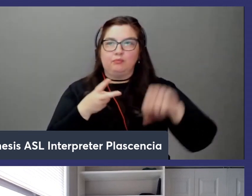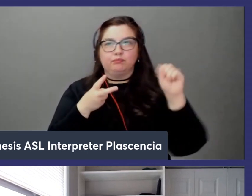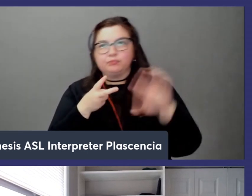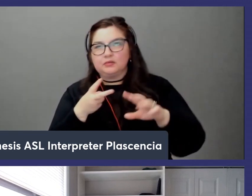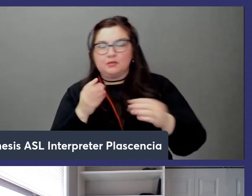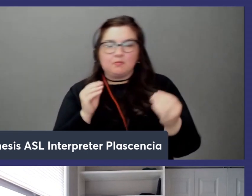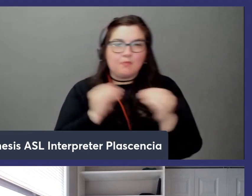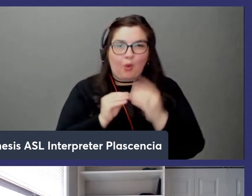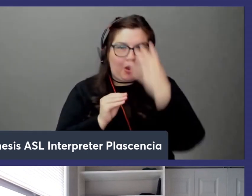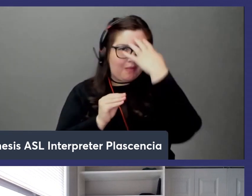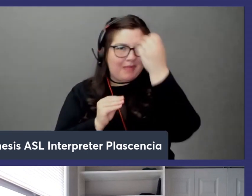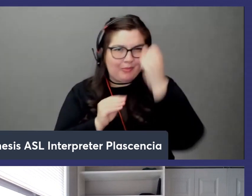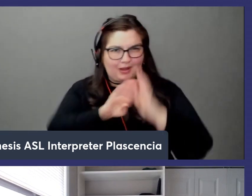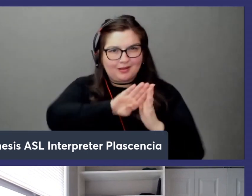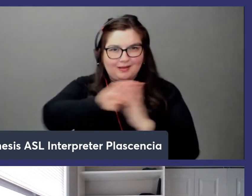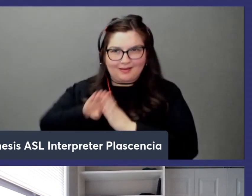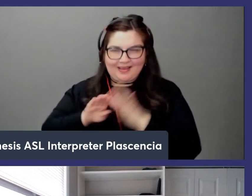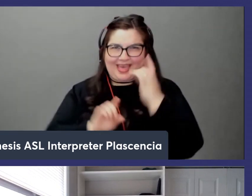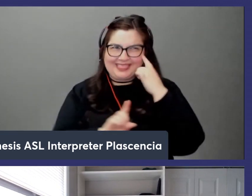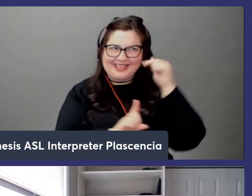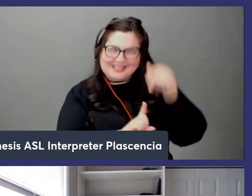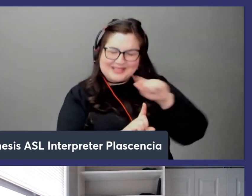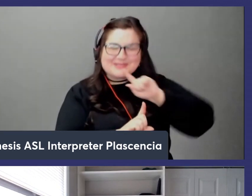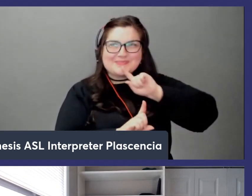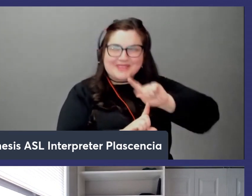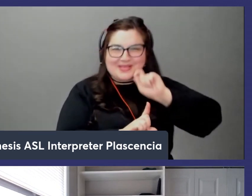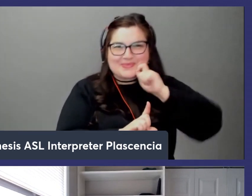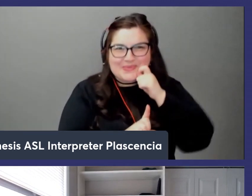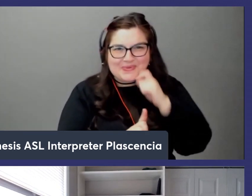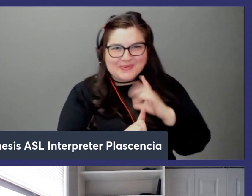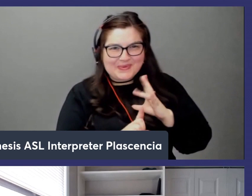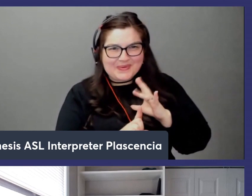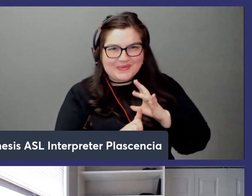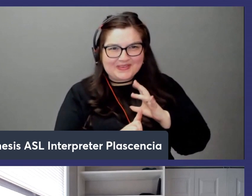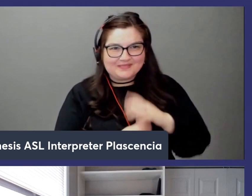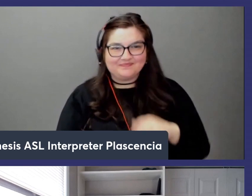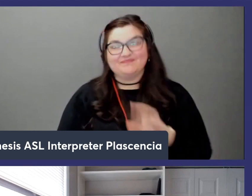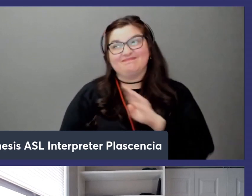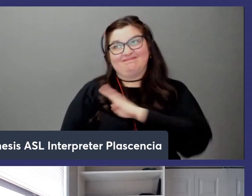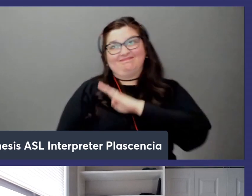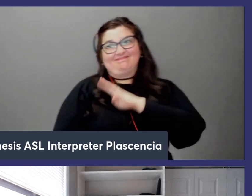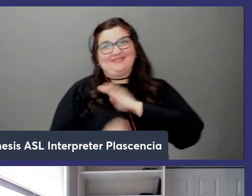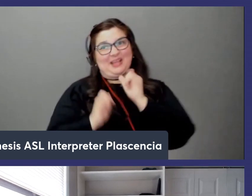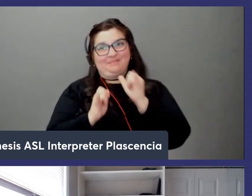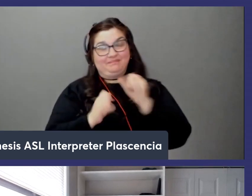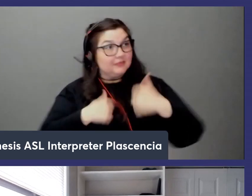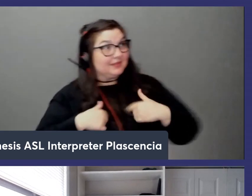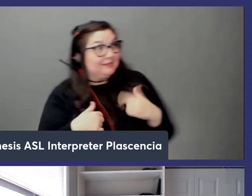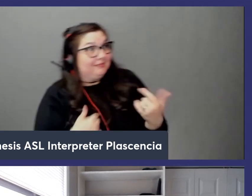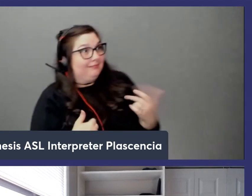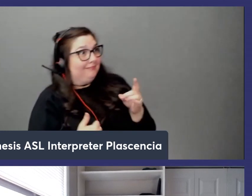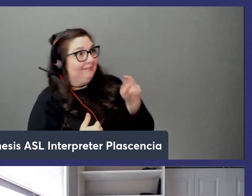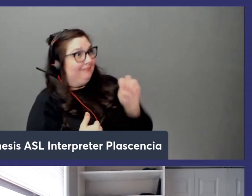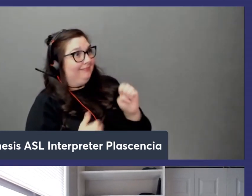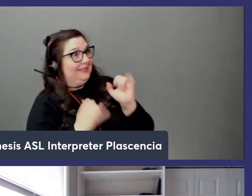I think this is really cool. No, same here. Same here.